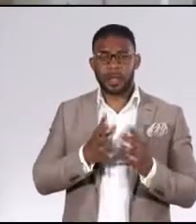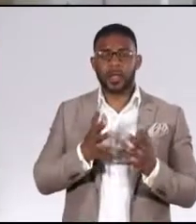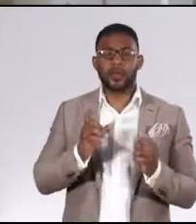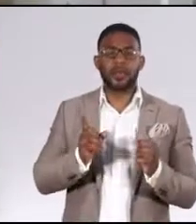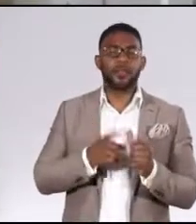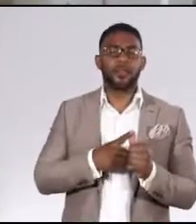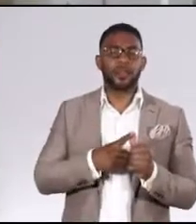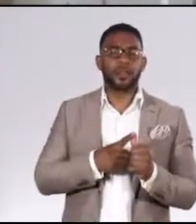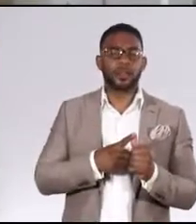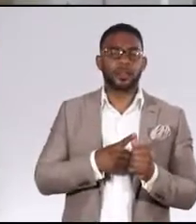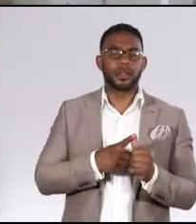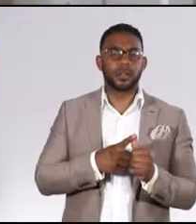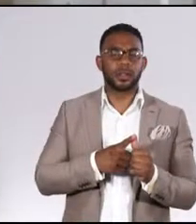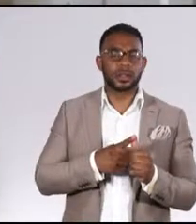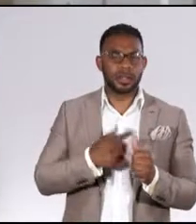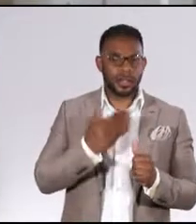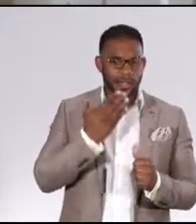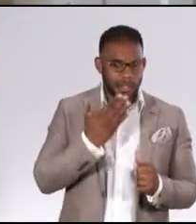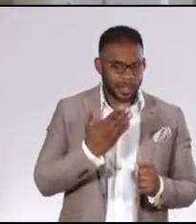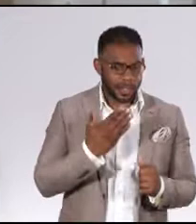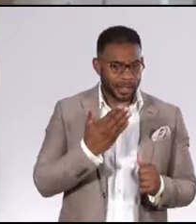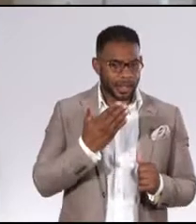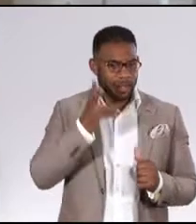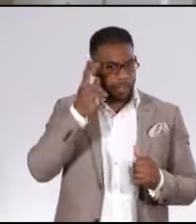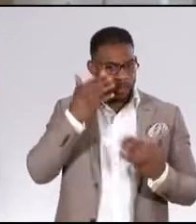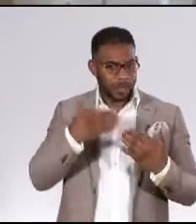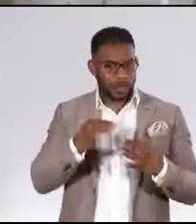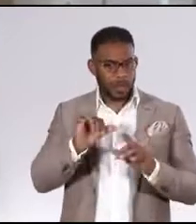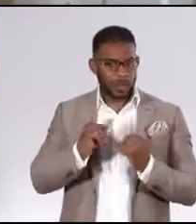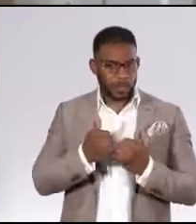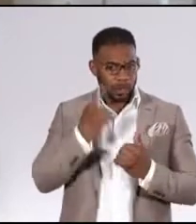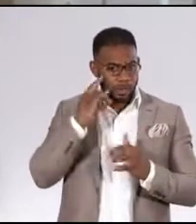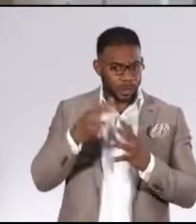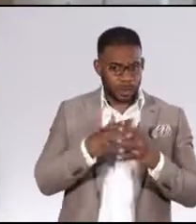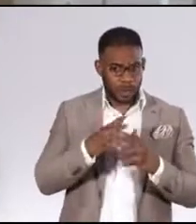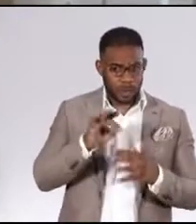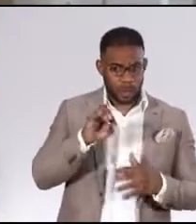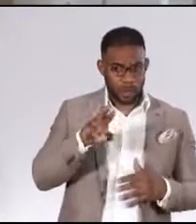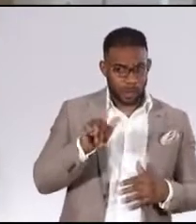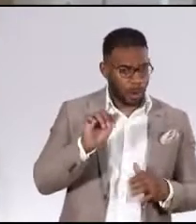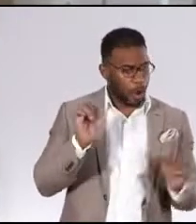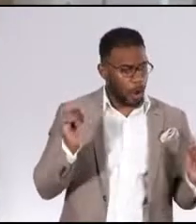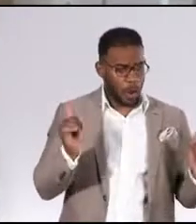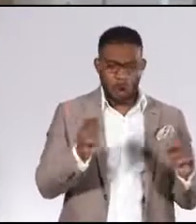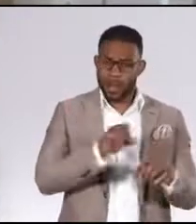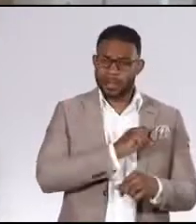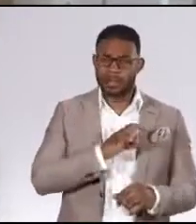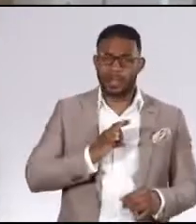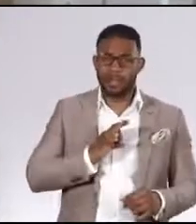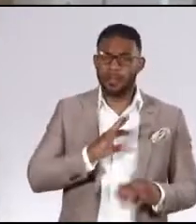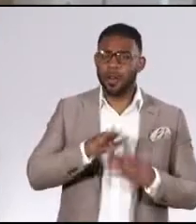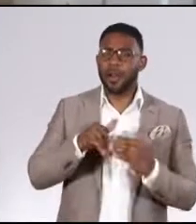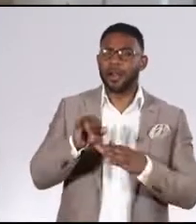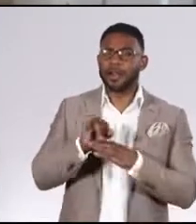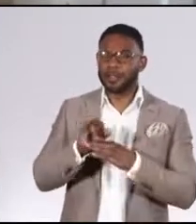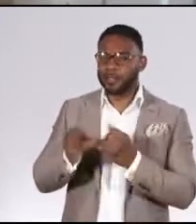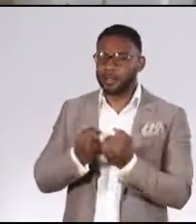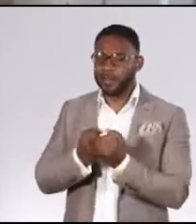uh thank the uh hearing loss association of america, barbara and all the staff, uh all of the industry sponsors, organizations,